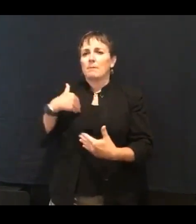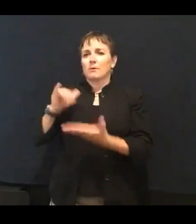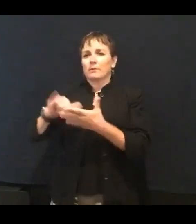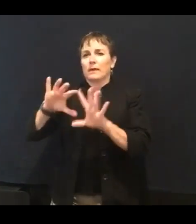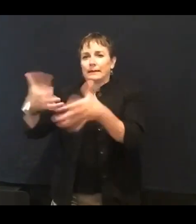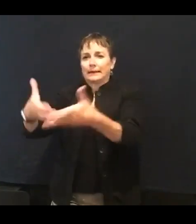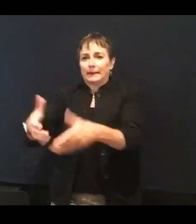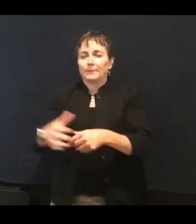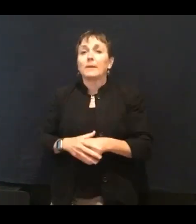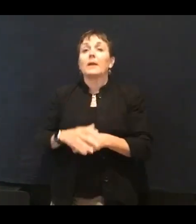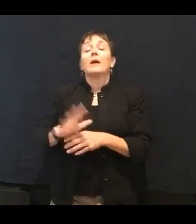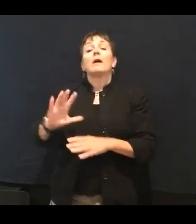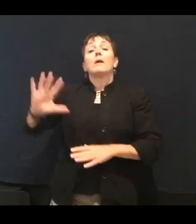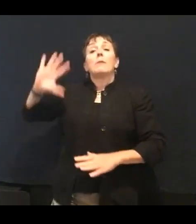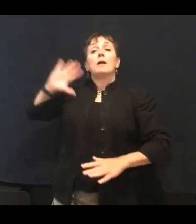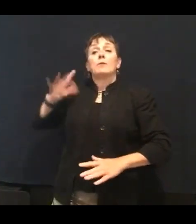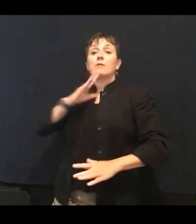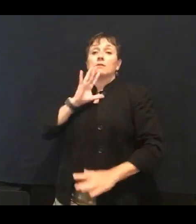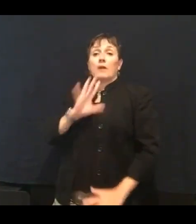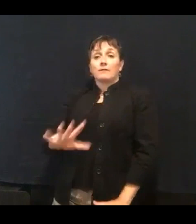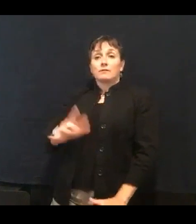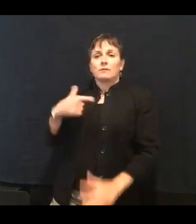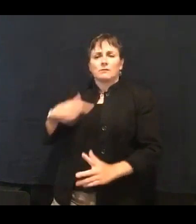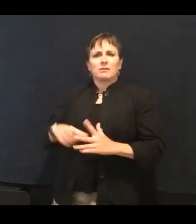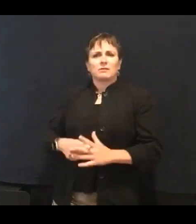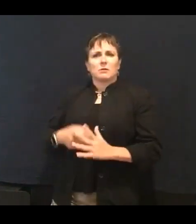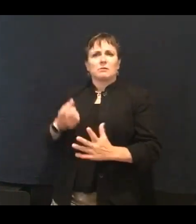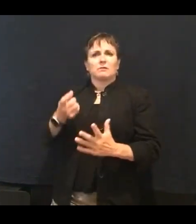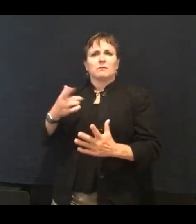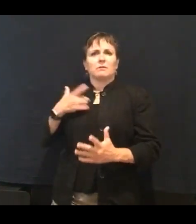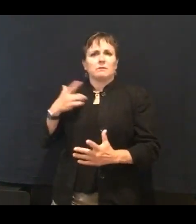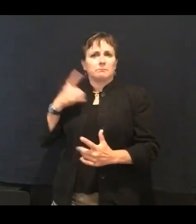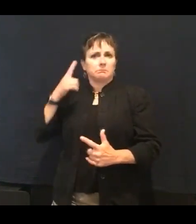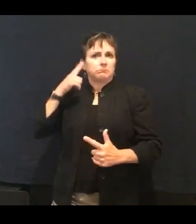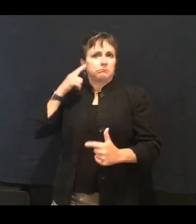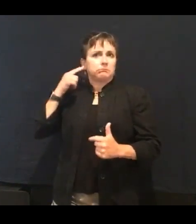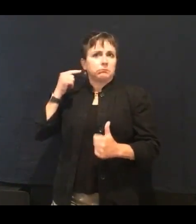I began experiencing mild hearing loss in one ear, which doctors treated with a single